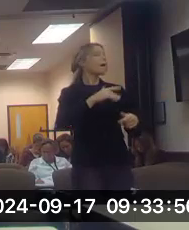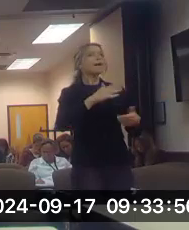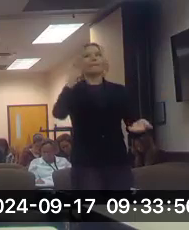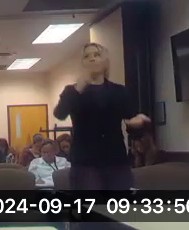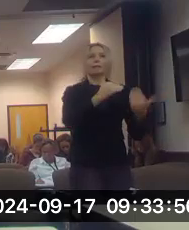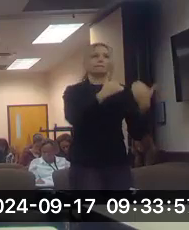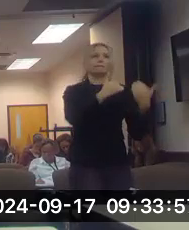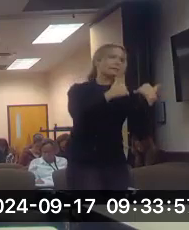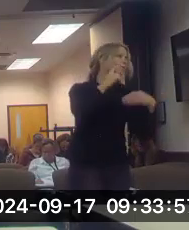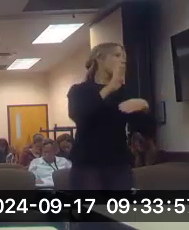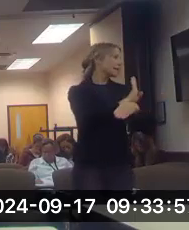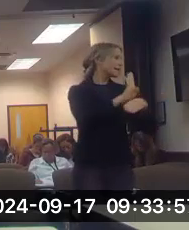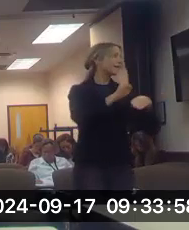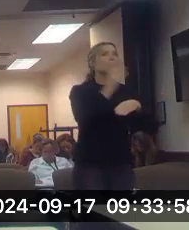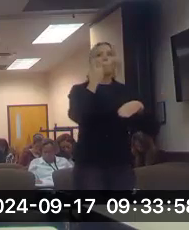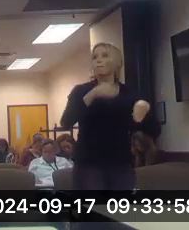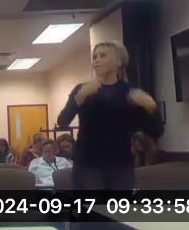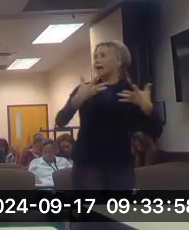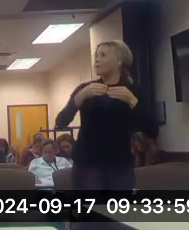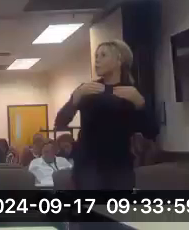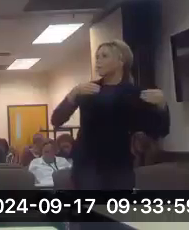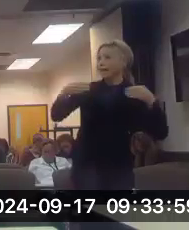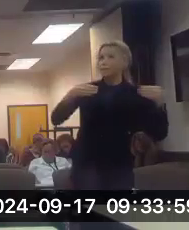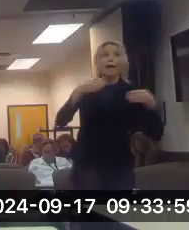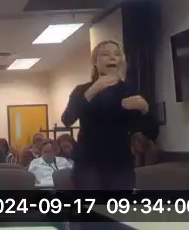Reginald Parson: and potentially lowering costs associated with the program